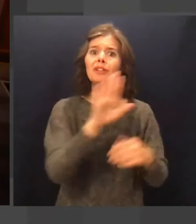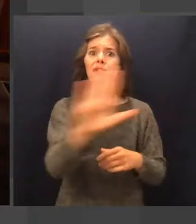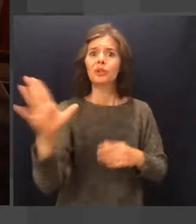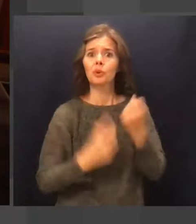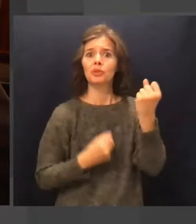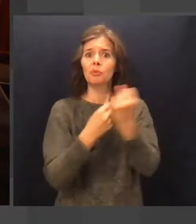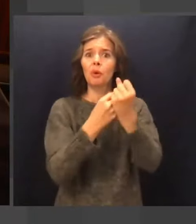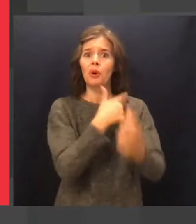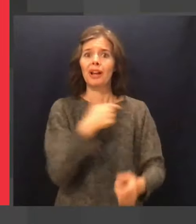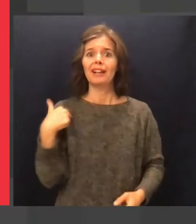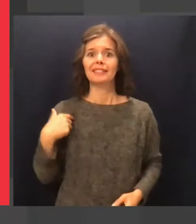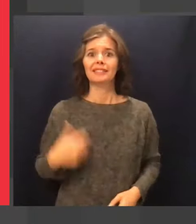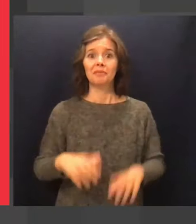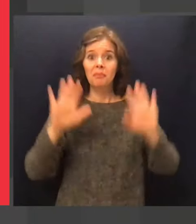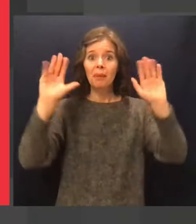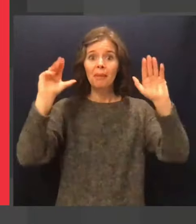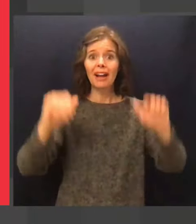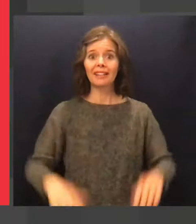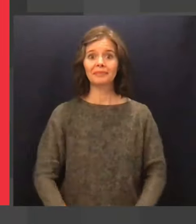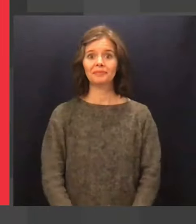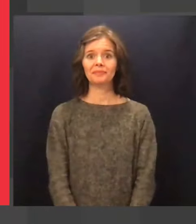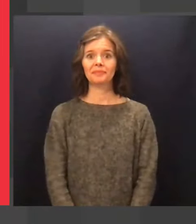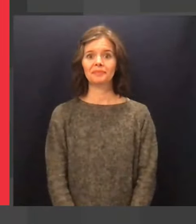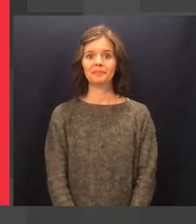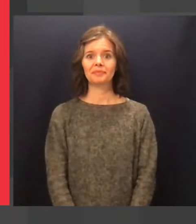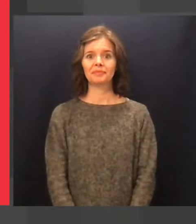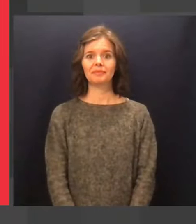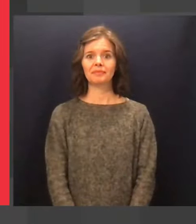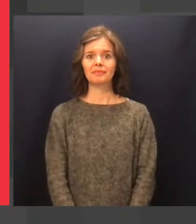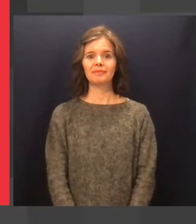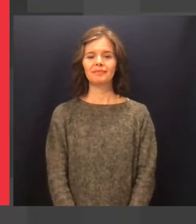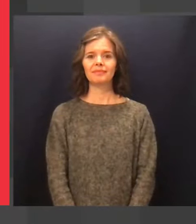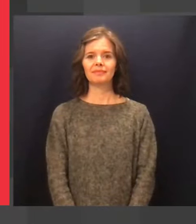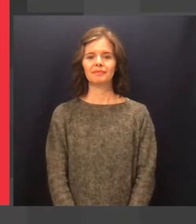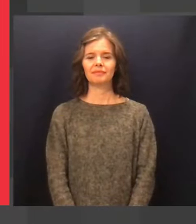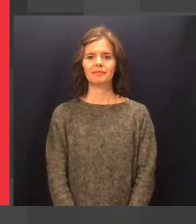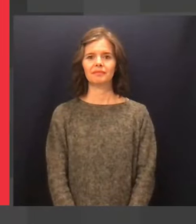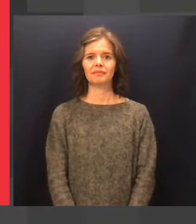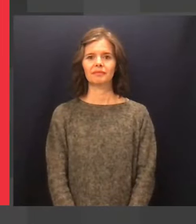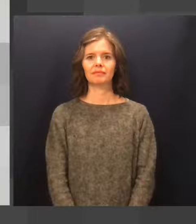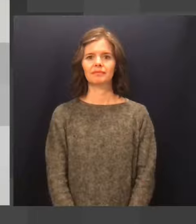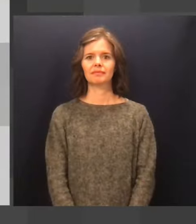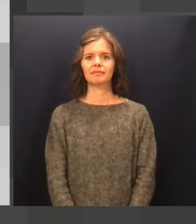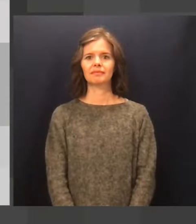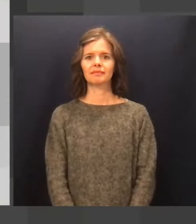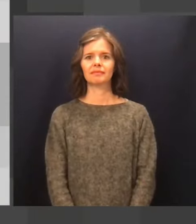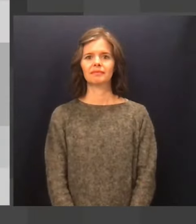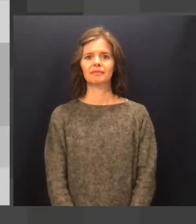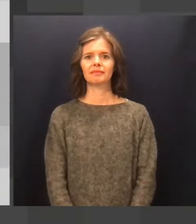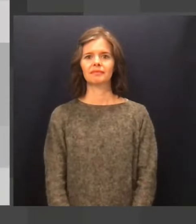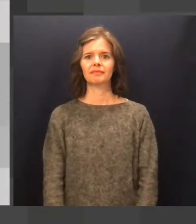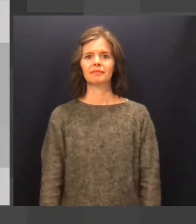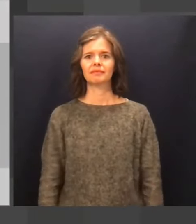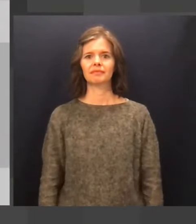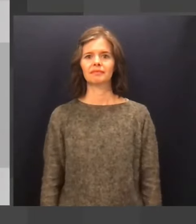THANK YOU SO MUCH. BYE.